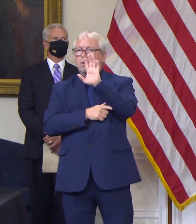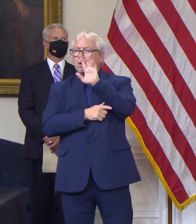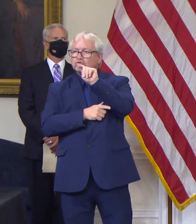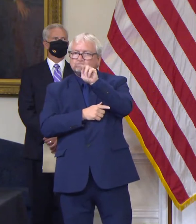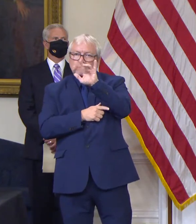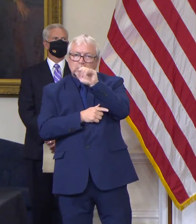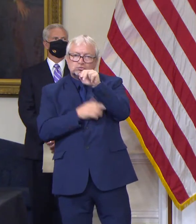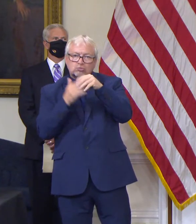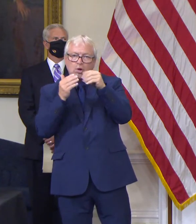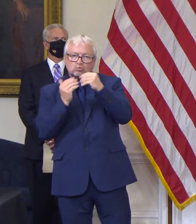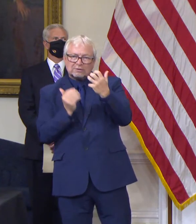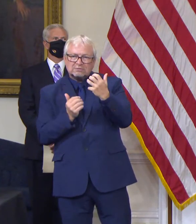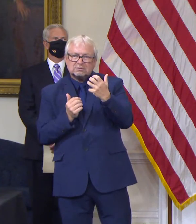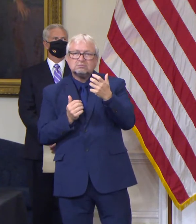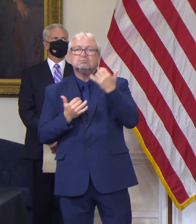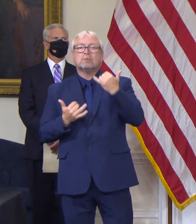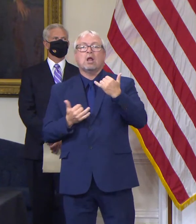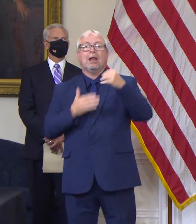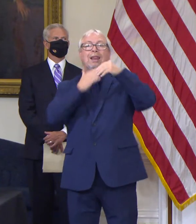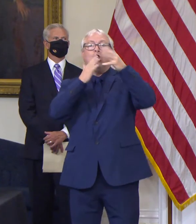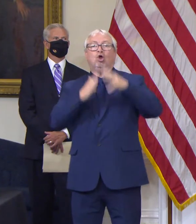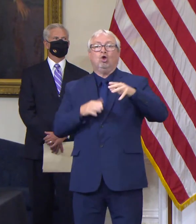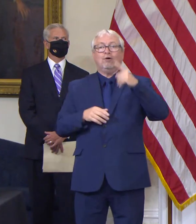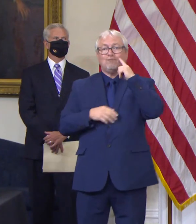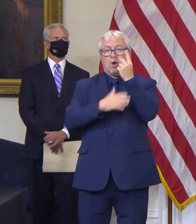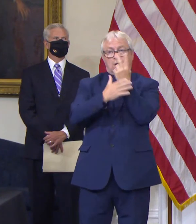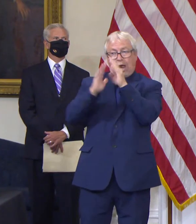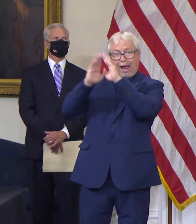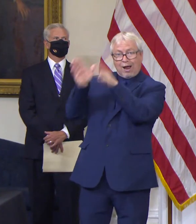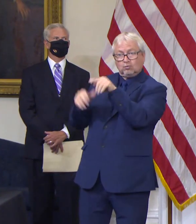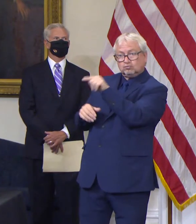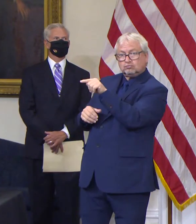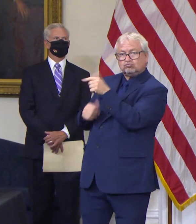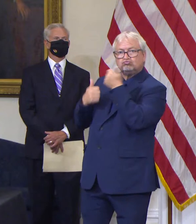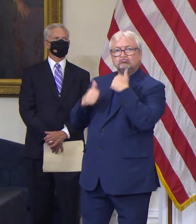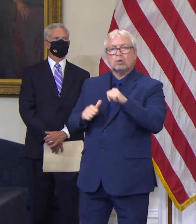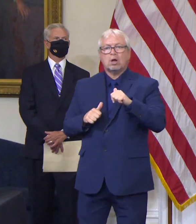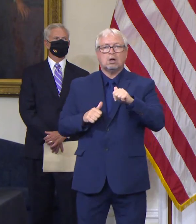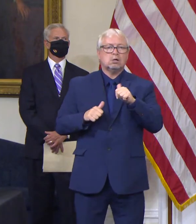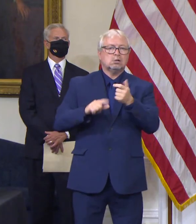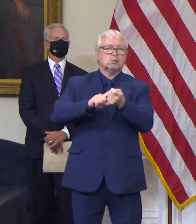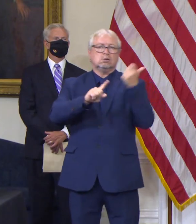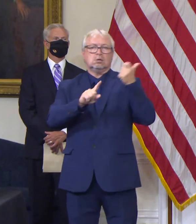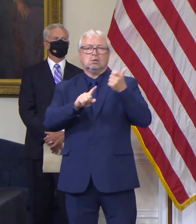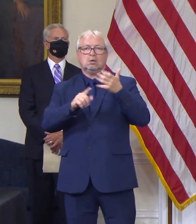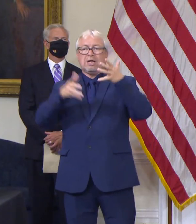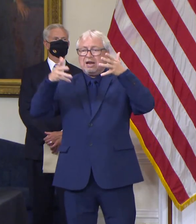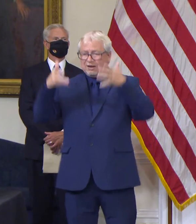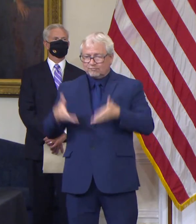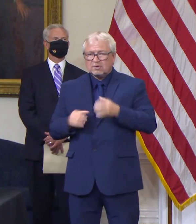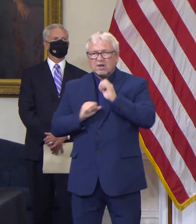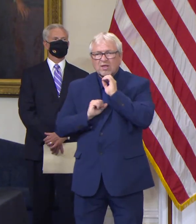It's frustrating. The leadership in the House is about to blow up both of these deals and we may end up with nothing which would be a